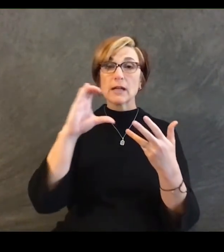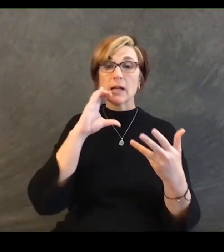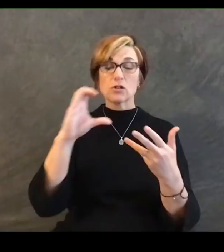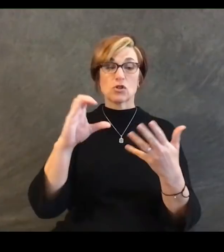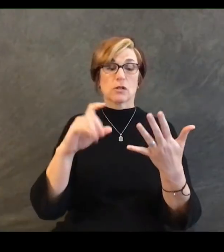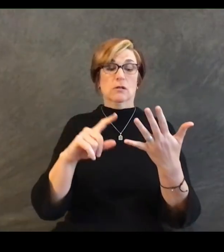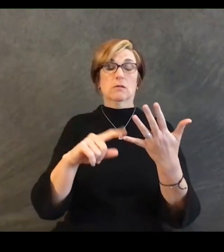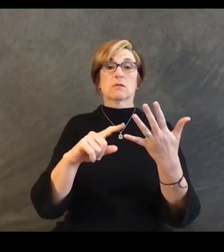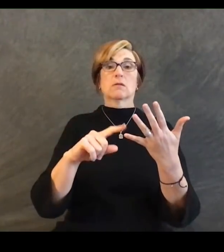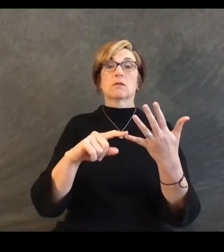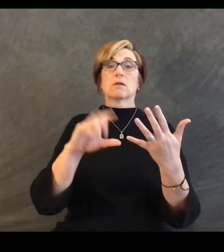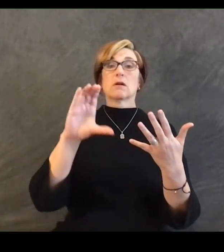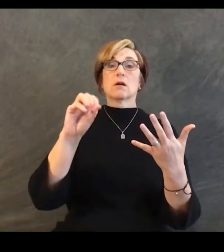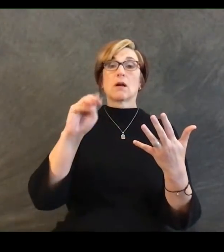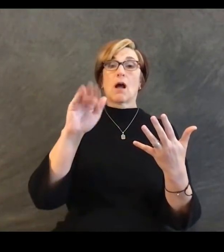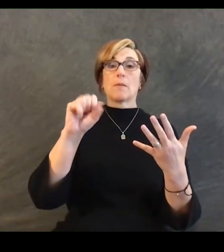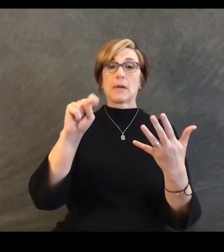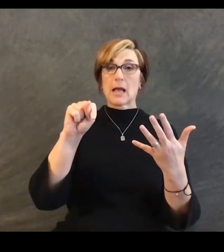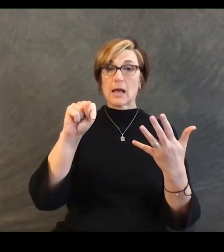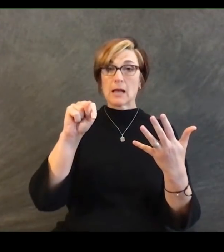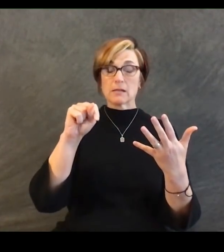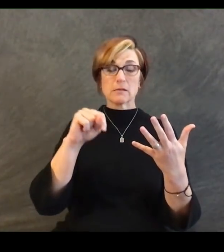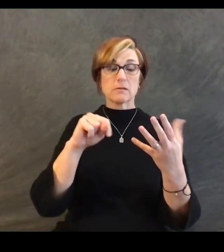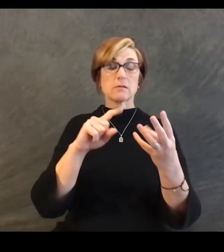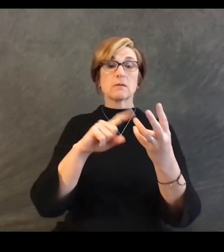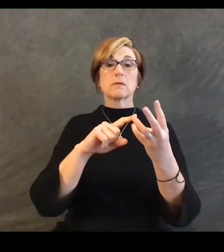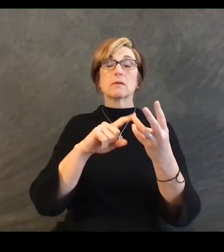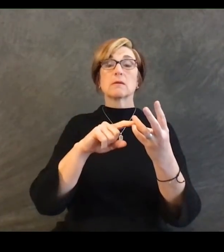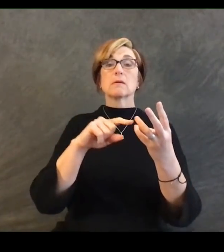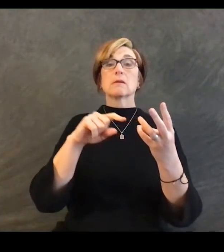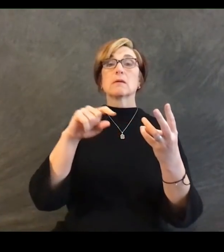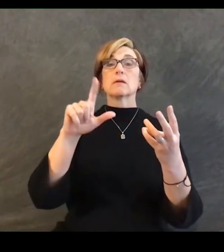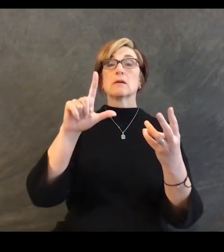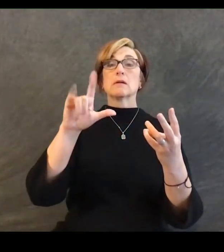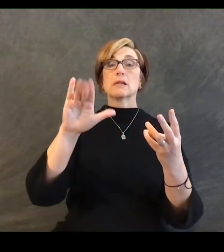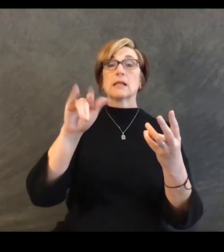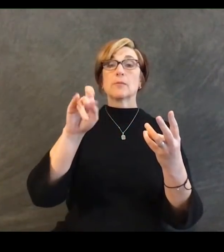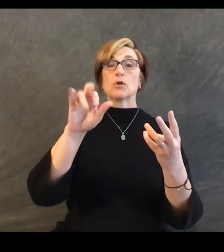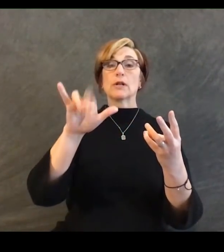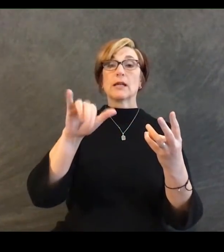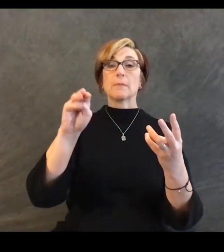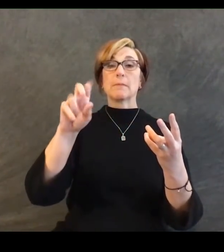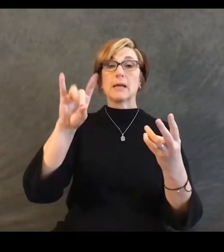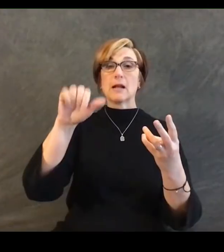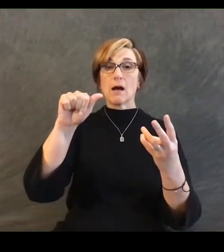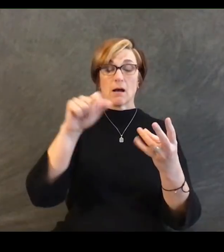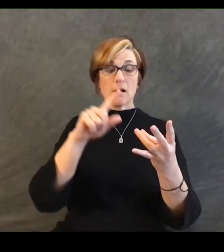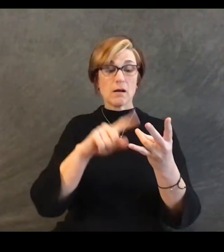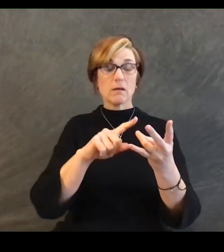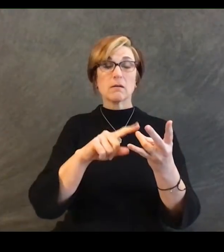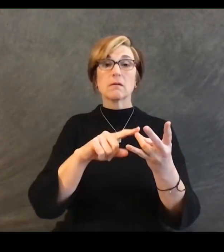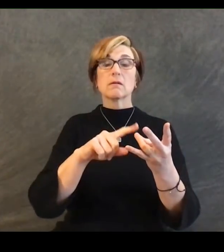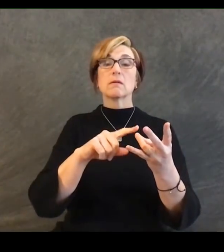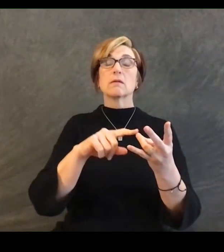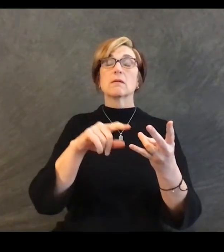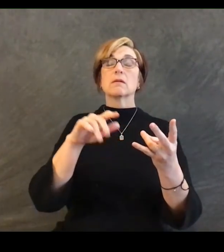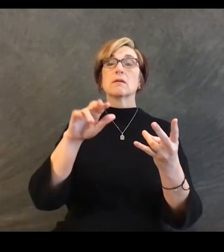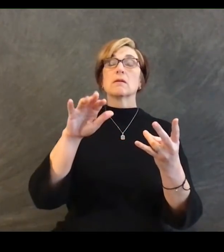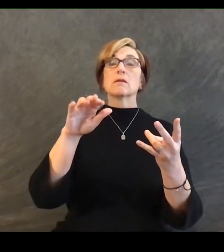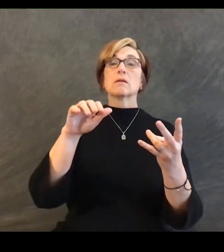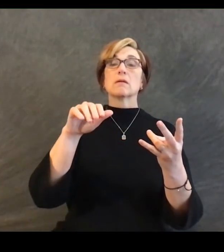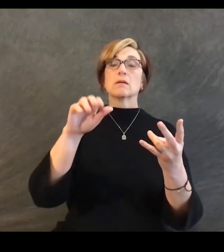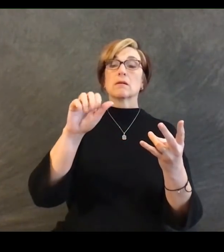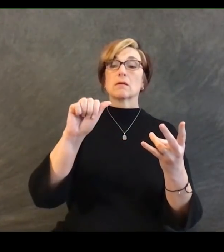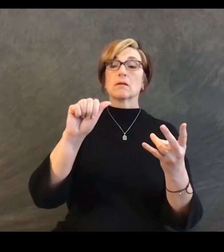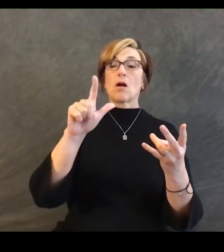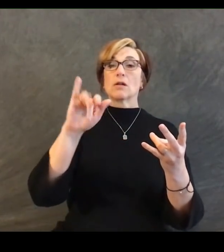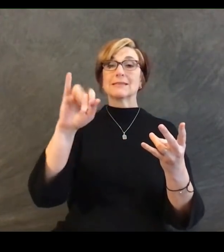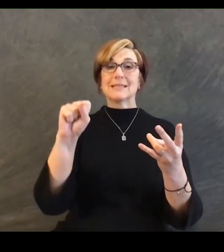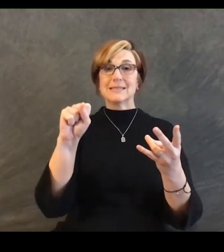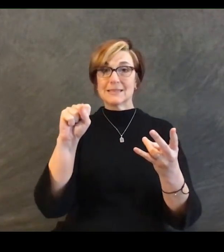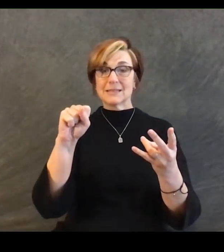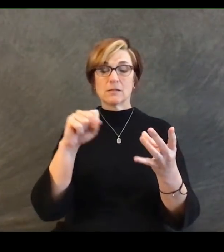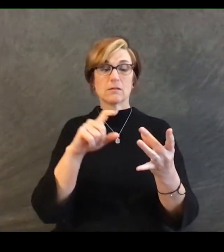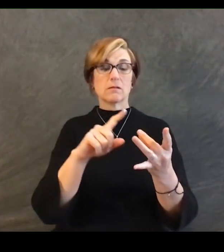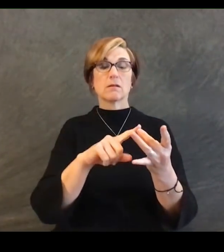of Comcast John Malone of Liberty Media Dexter goy of Altice Michael Combs of